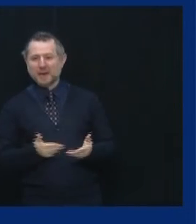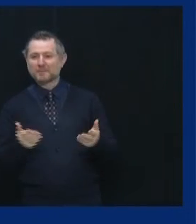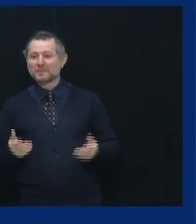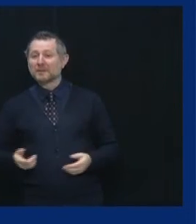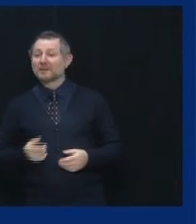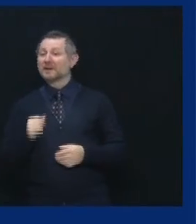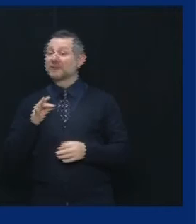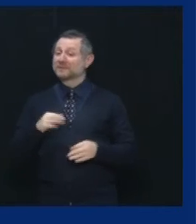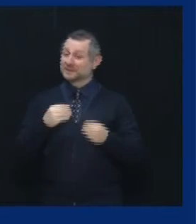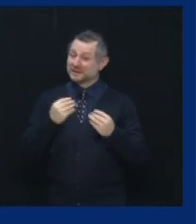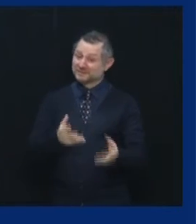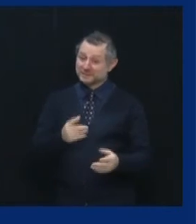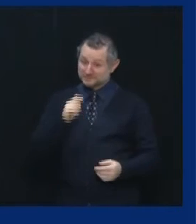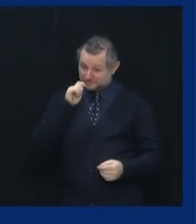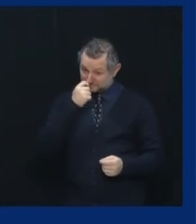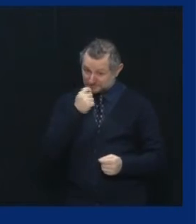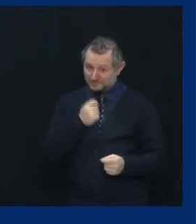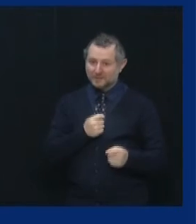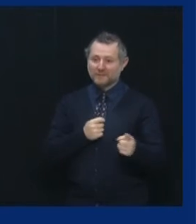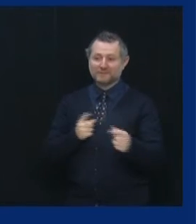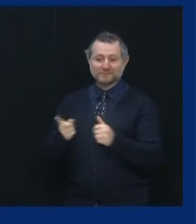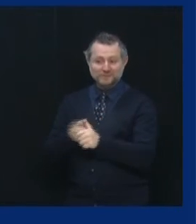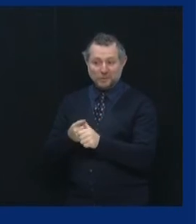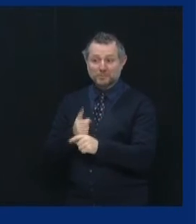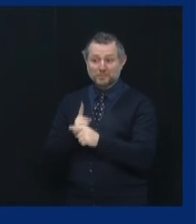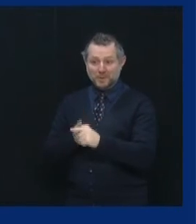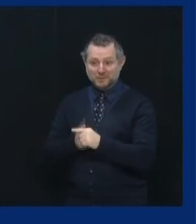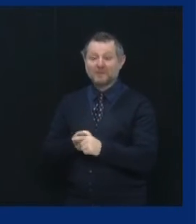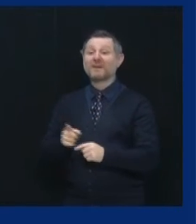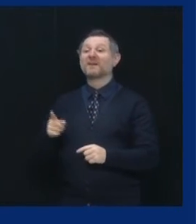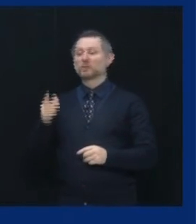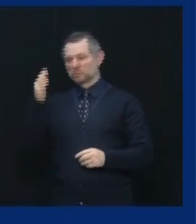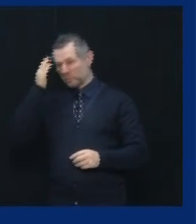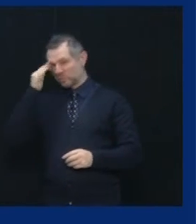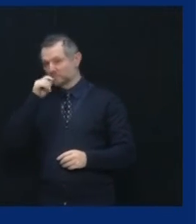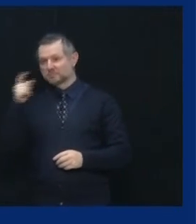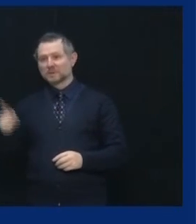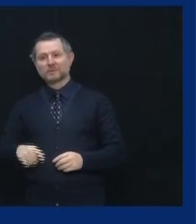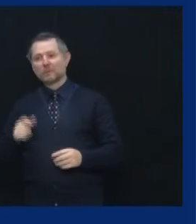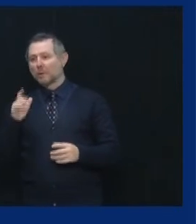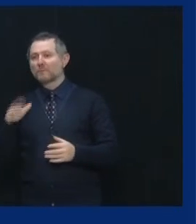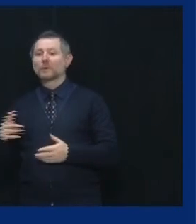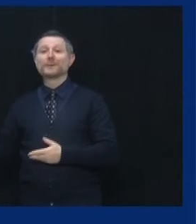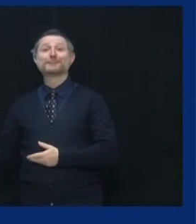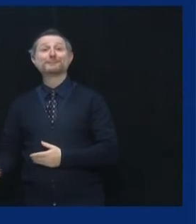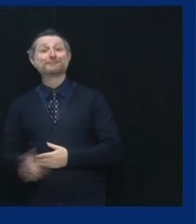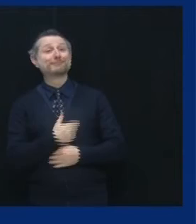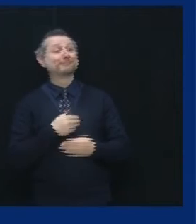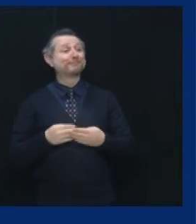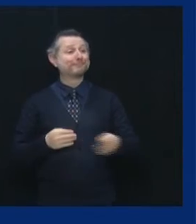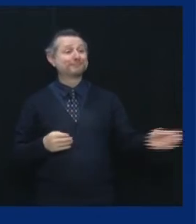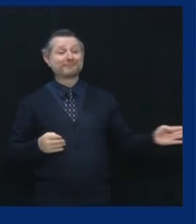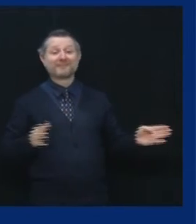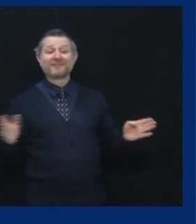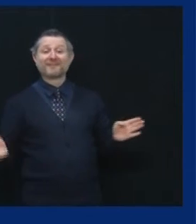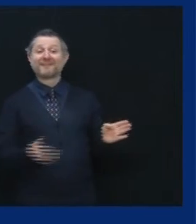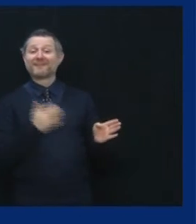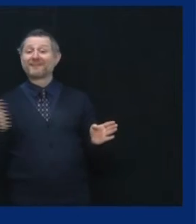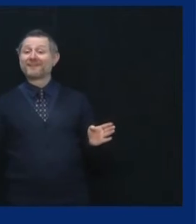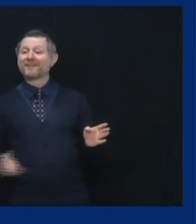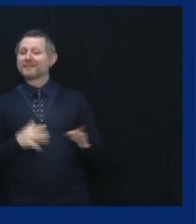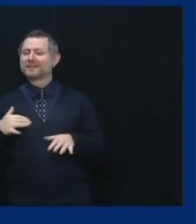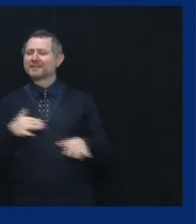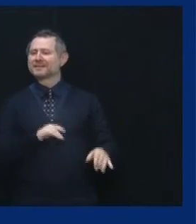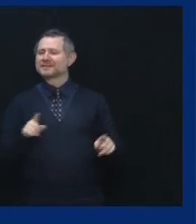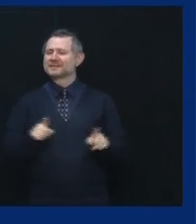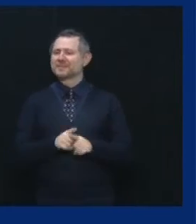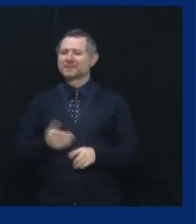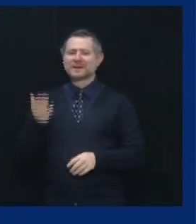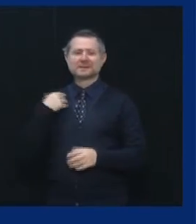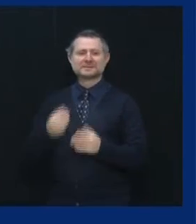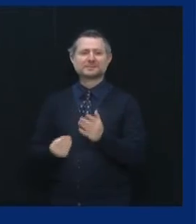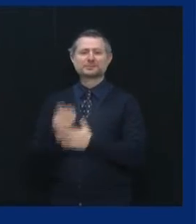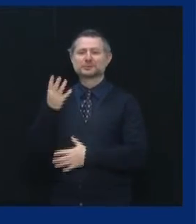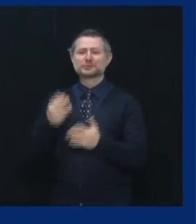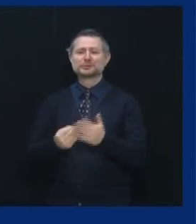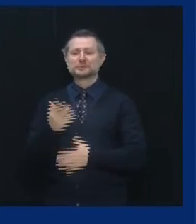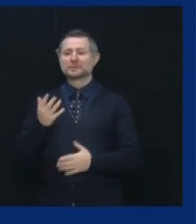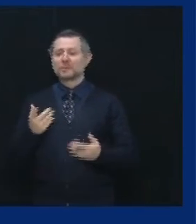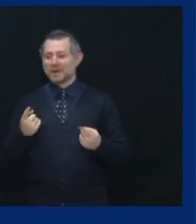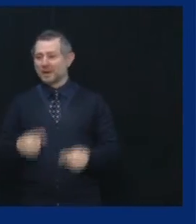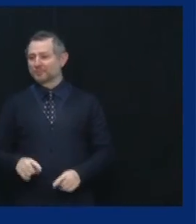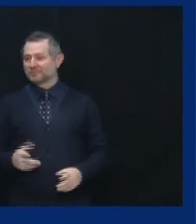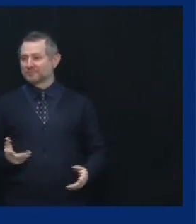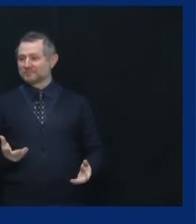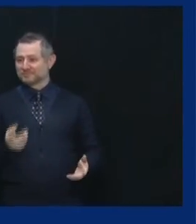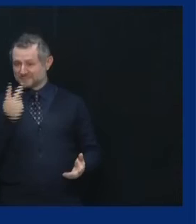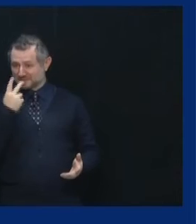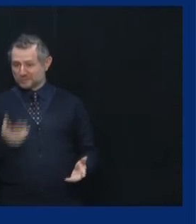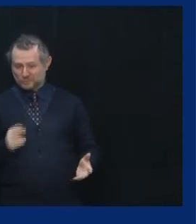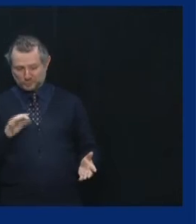THEY COME INTO THE COUNTRY IN IT